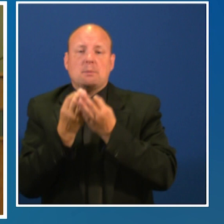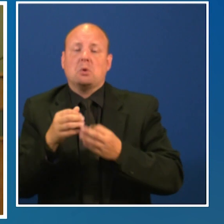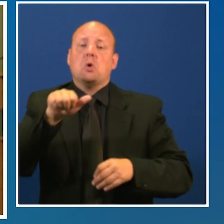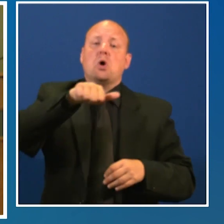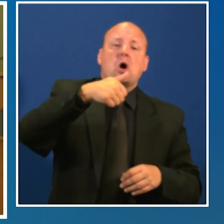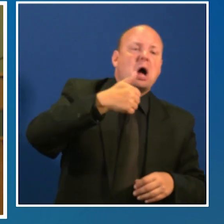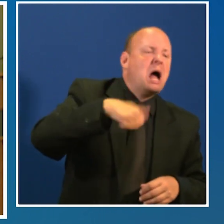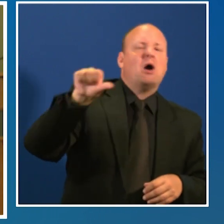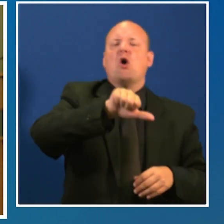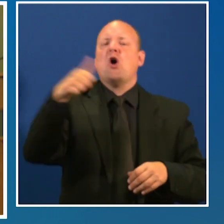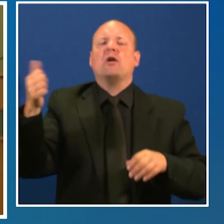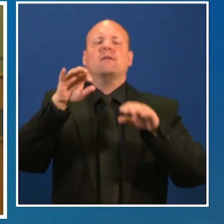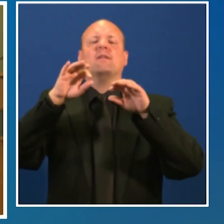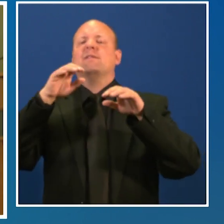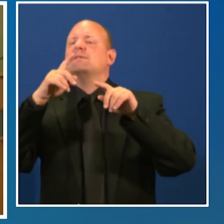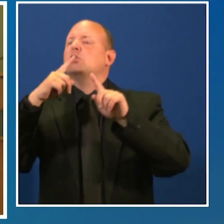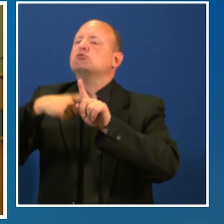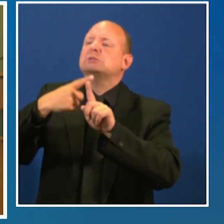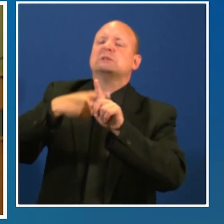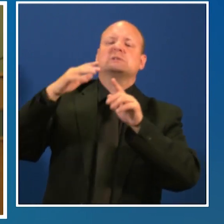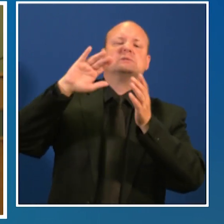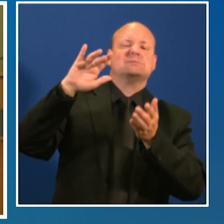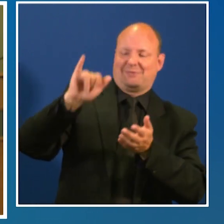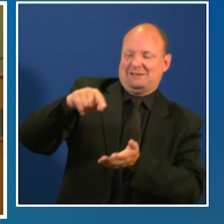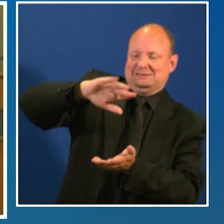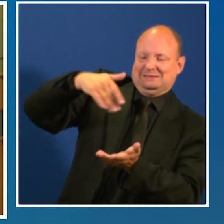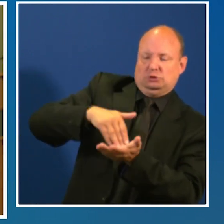pleased to report that almost all of the City's nearly 50